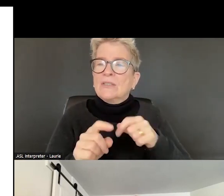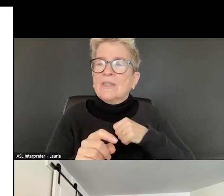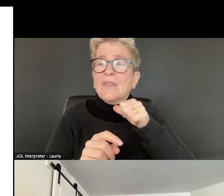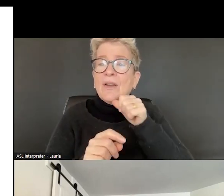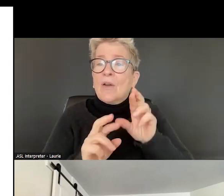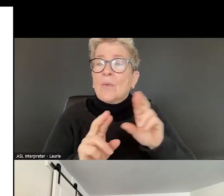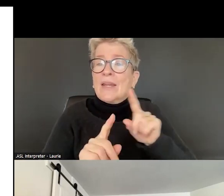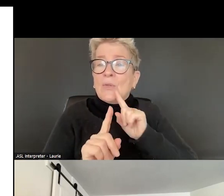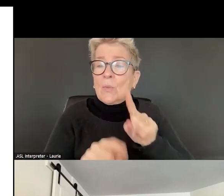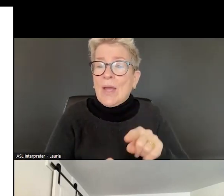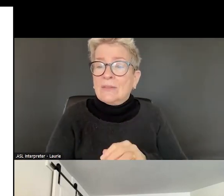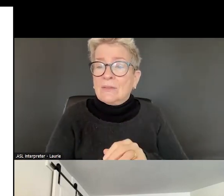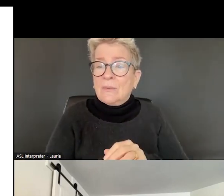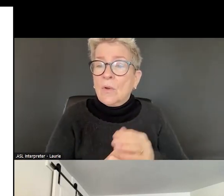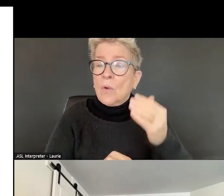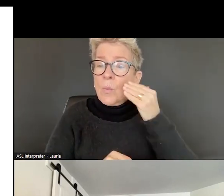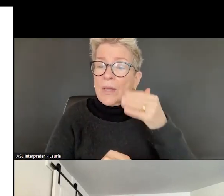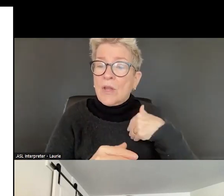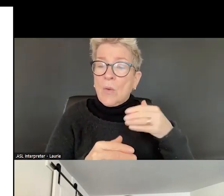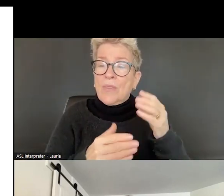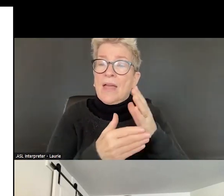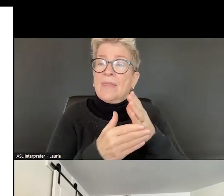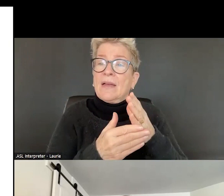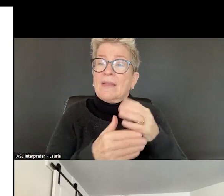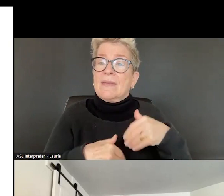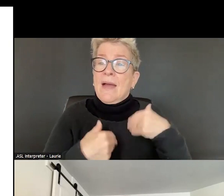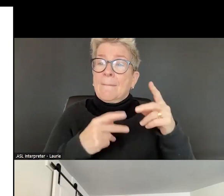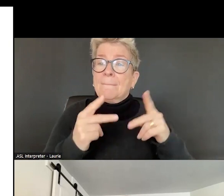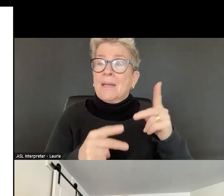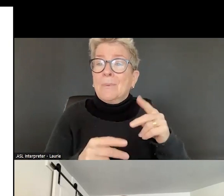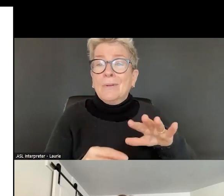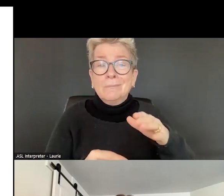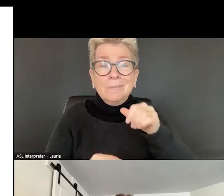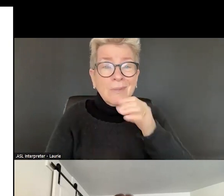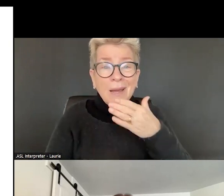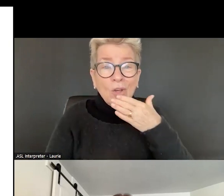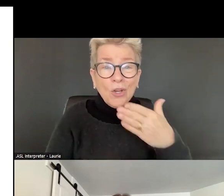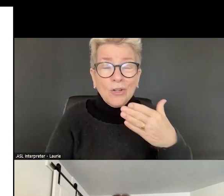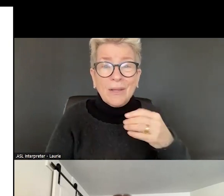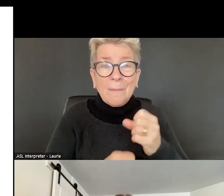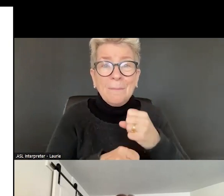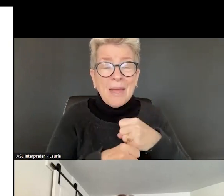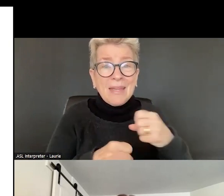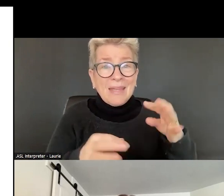we know that young people are not good at really making these decisions with very